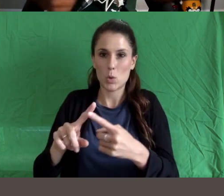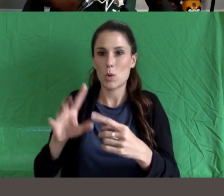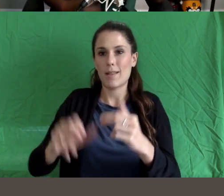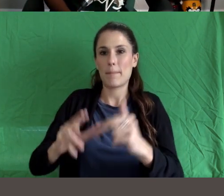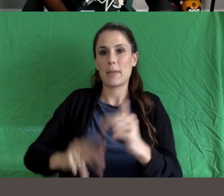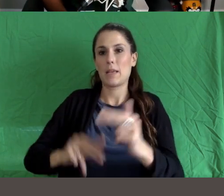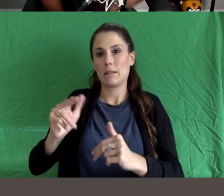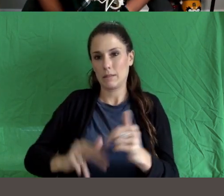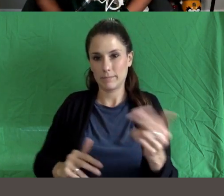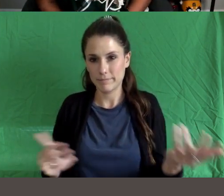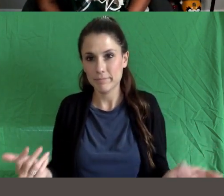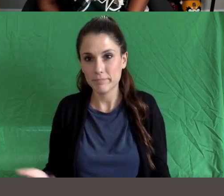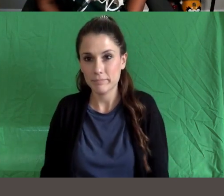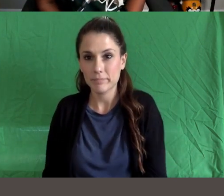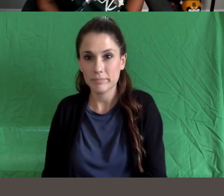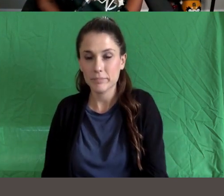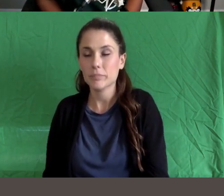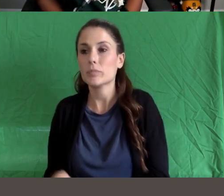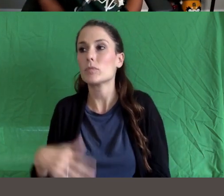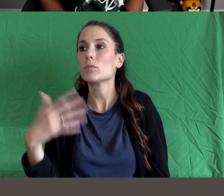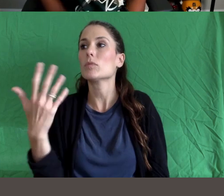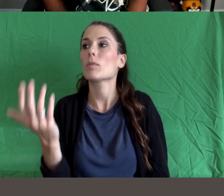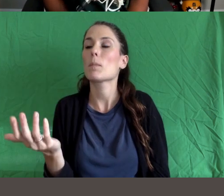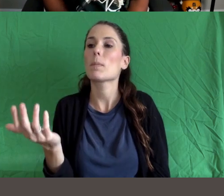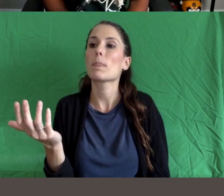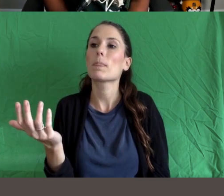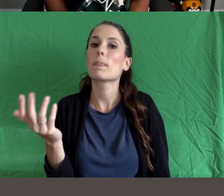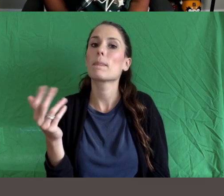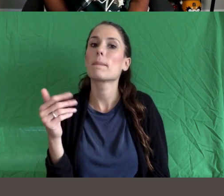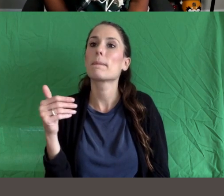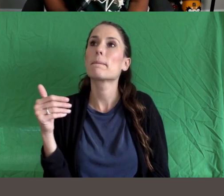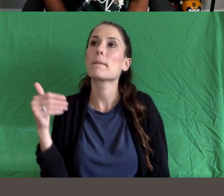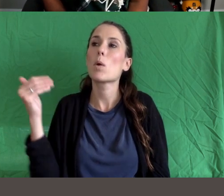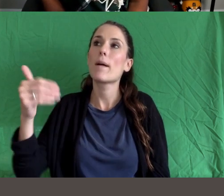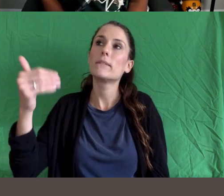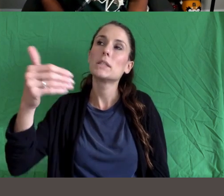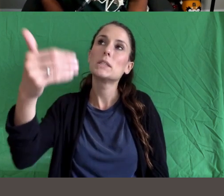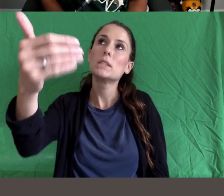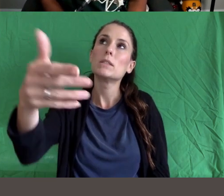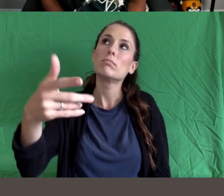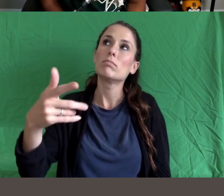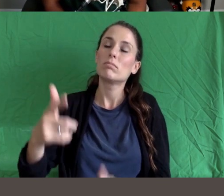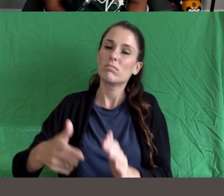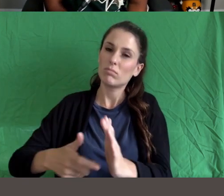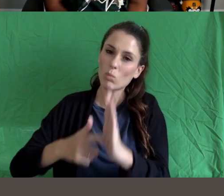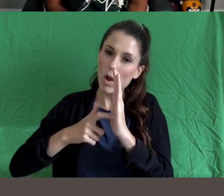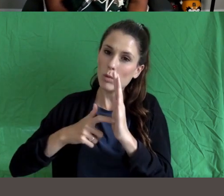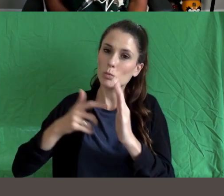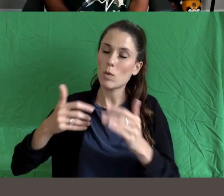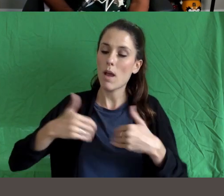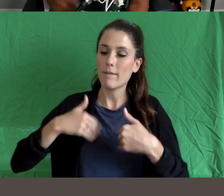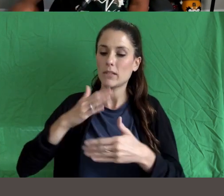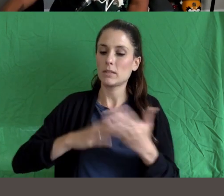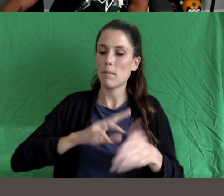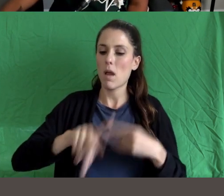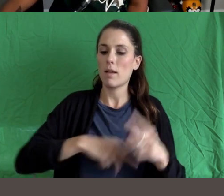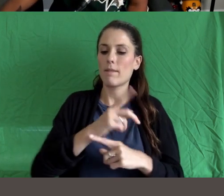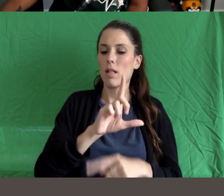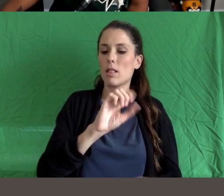that you're working on. In fact, often, you have to have some type of logical starting point